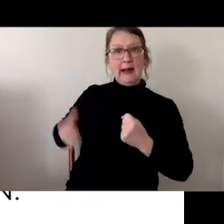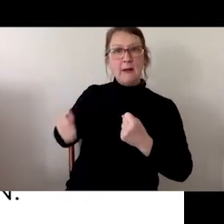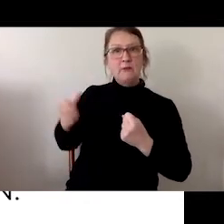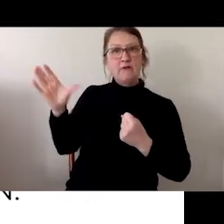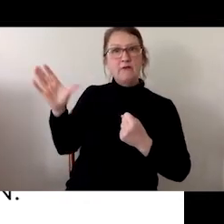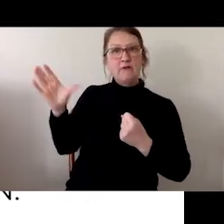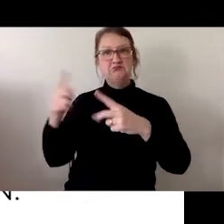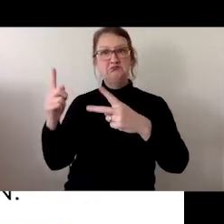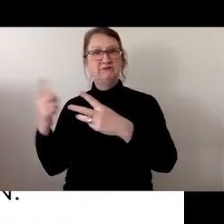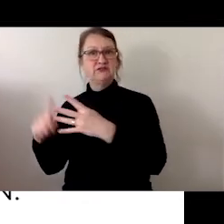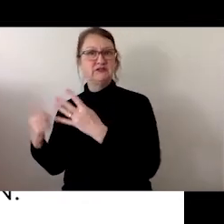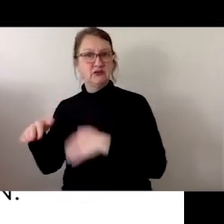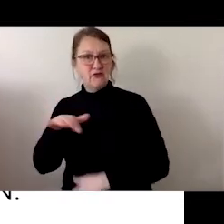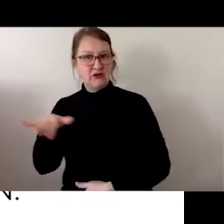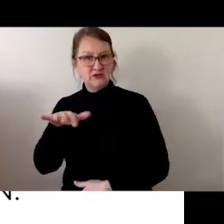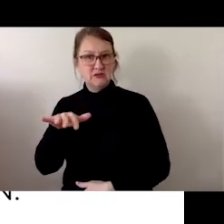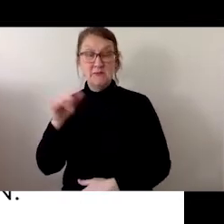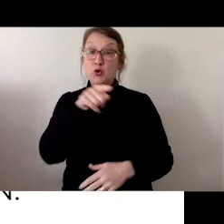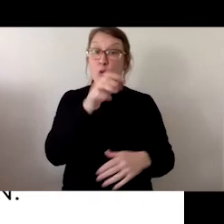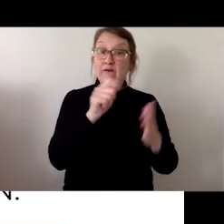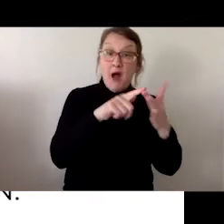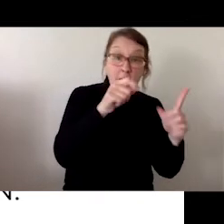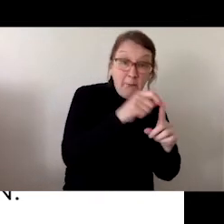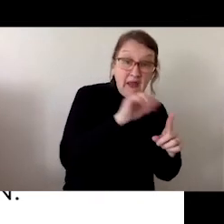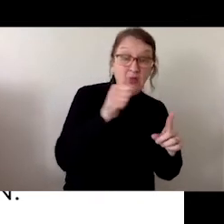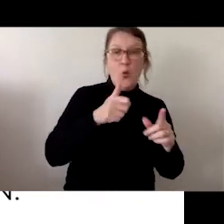You will have something - IP, some performance approaches, some